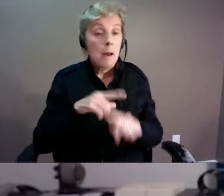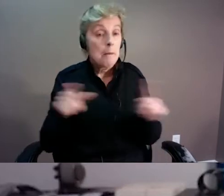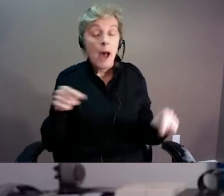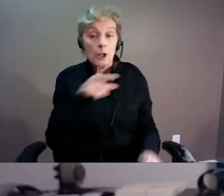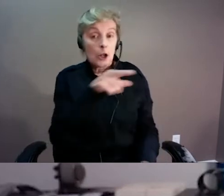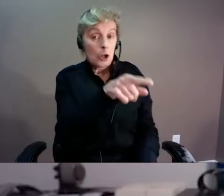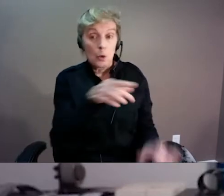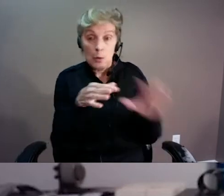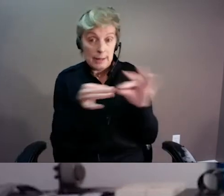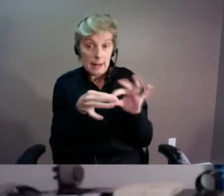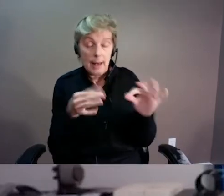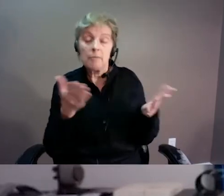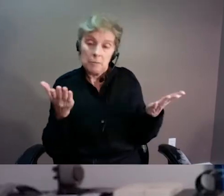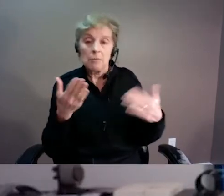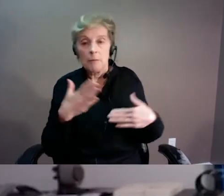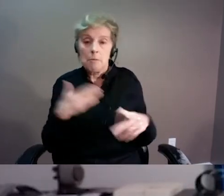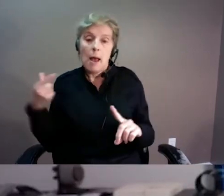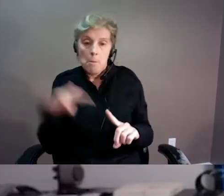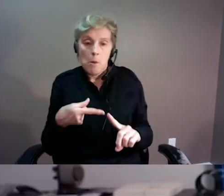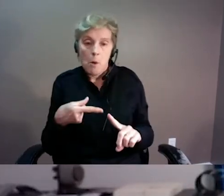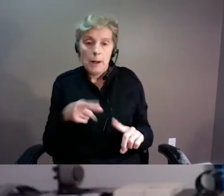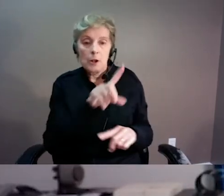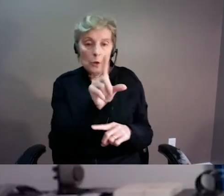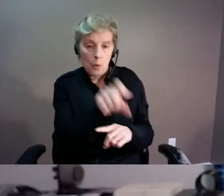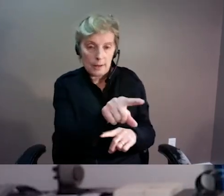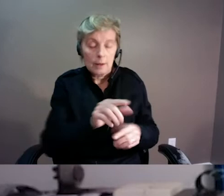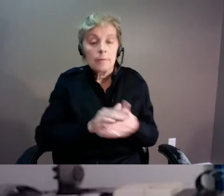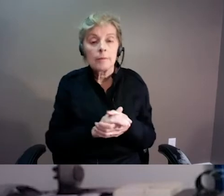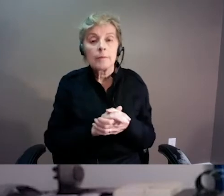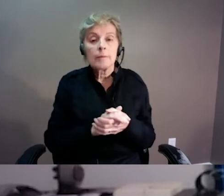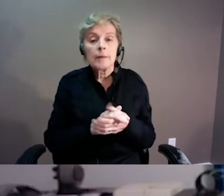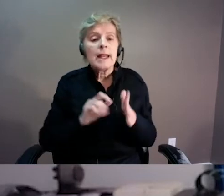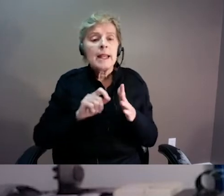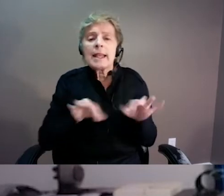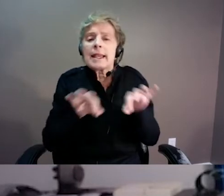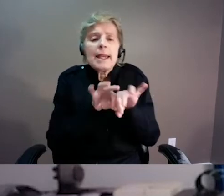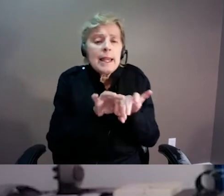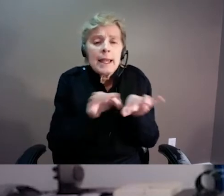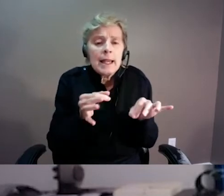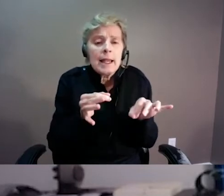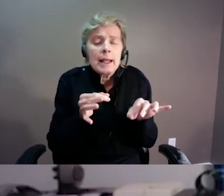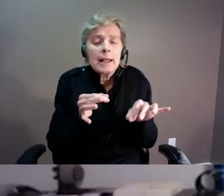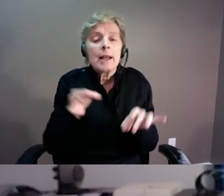is my question to my point, that key is always the voice of people with disabilities in this process.